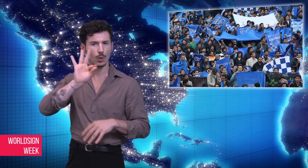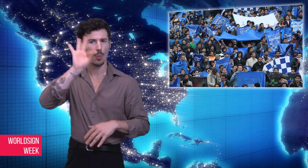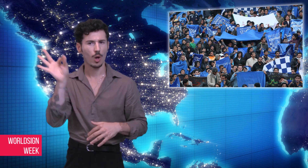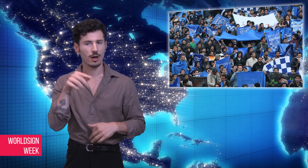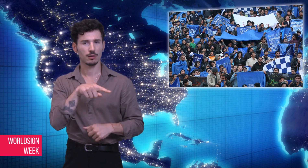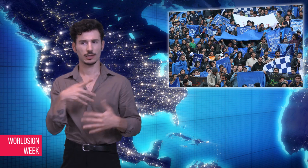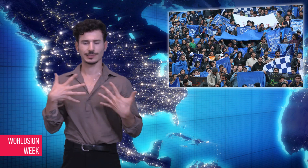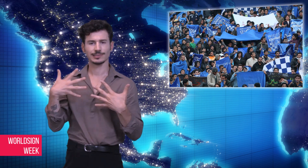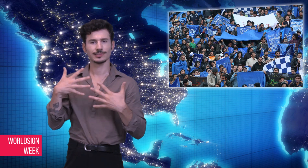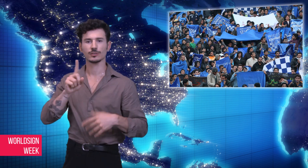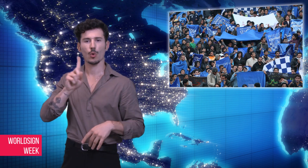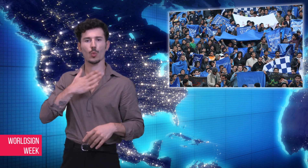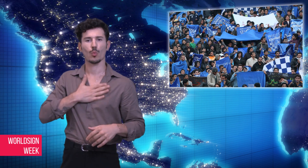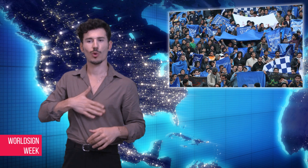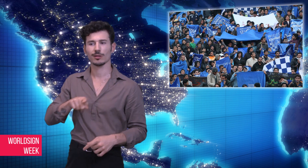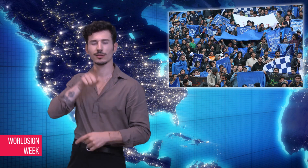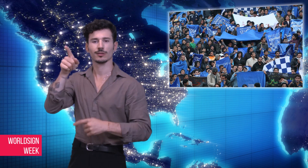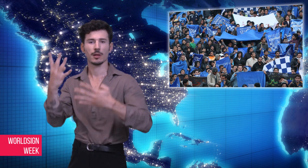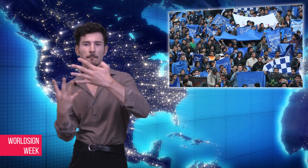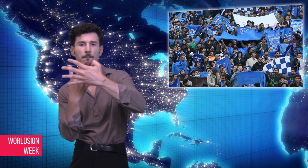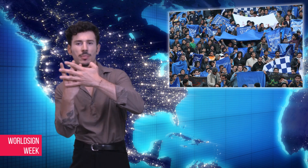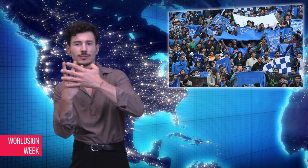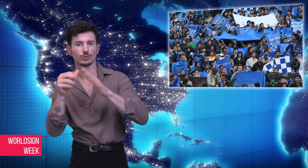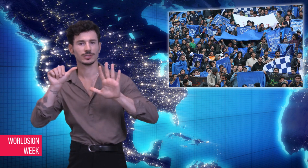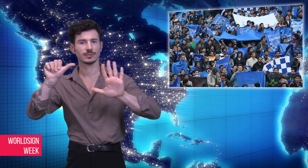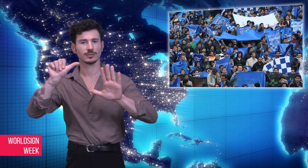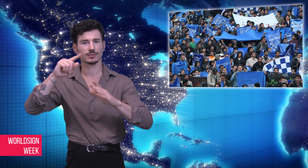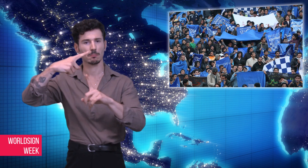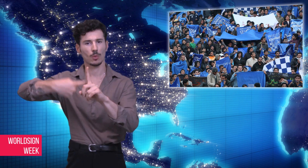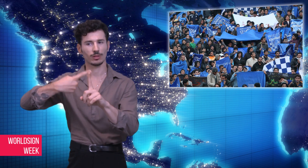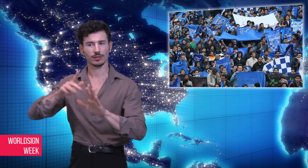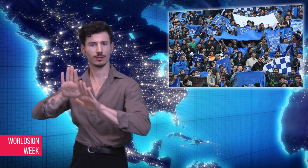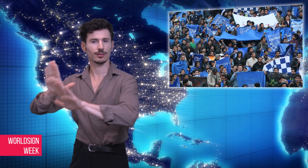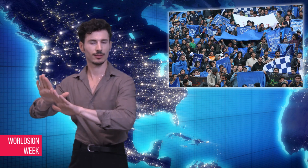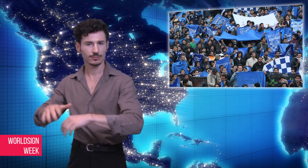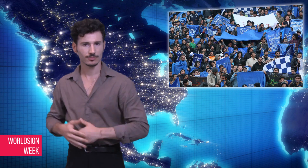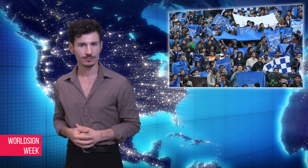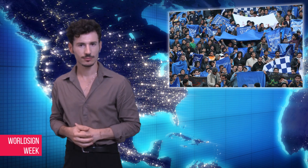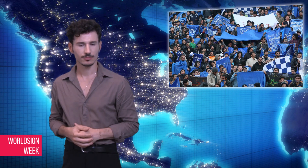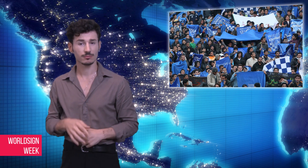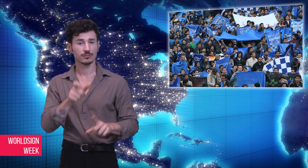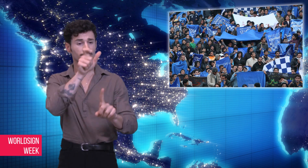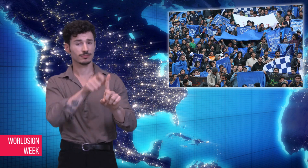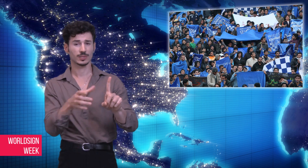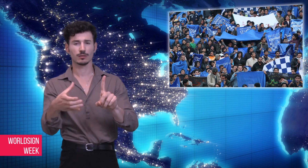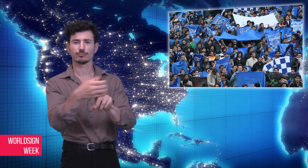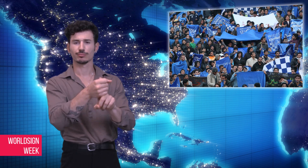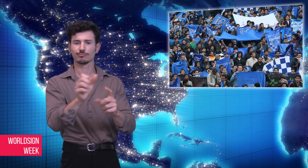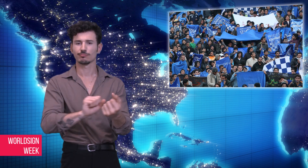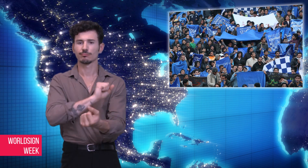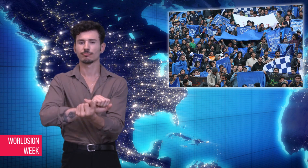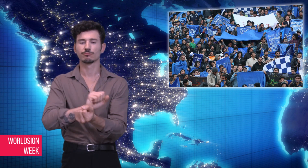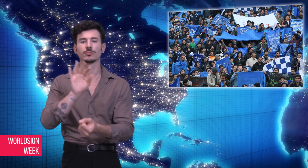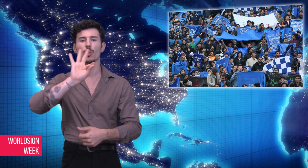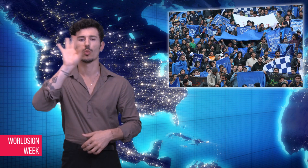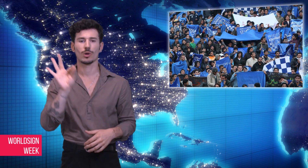on fire after she had learnt that she could spend six months in prison.